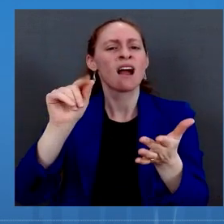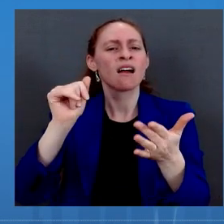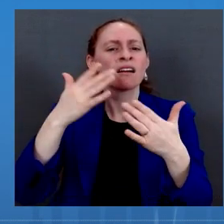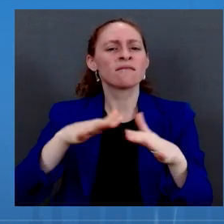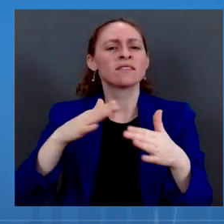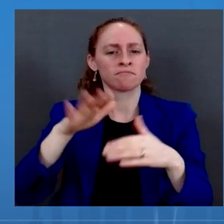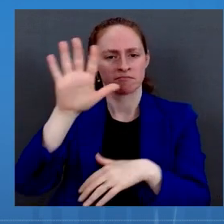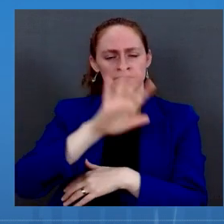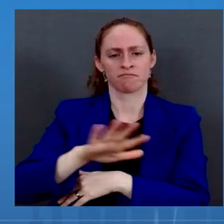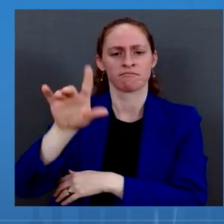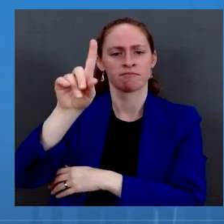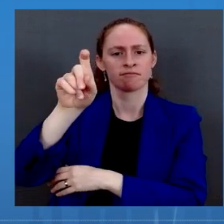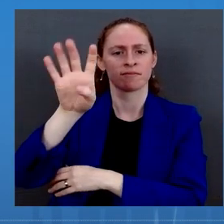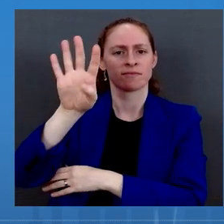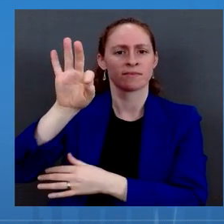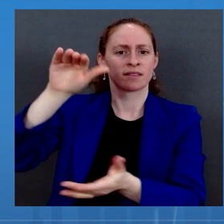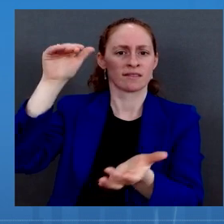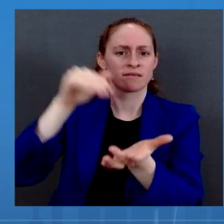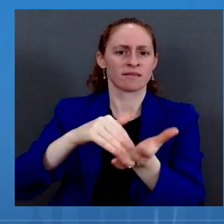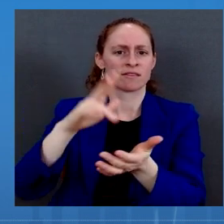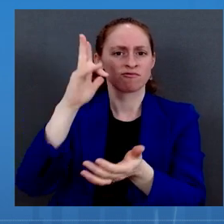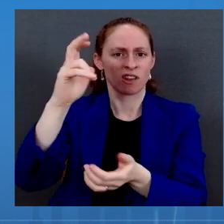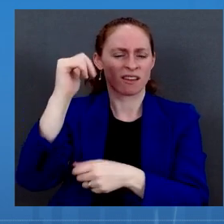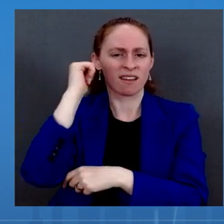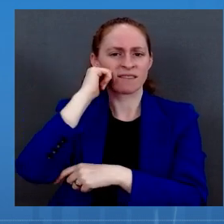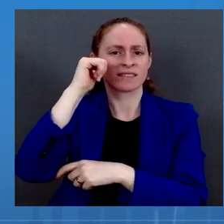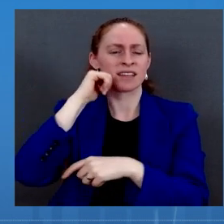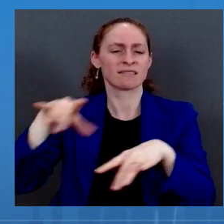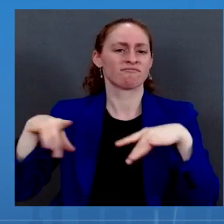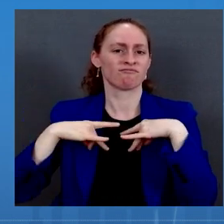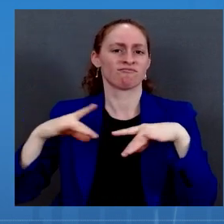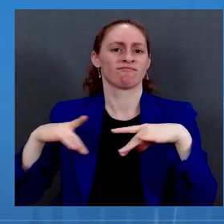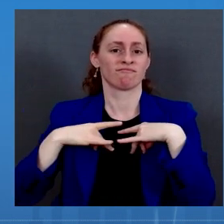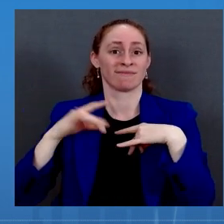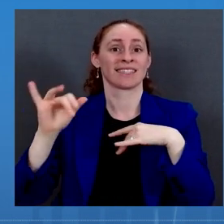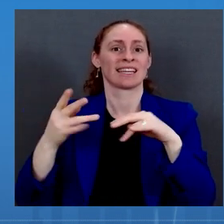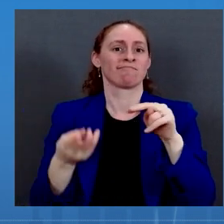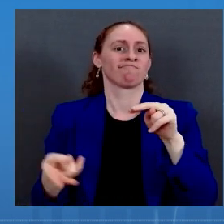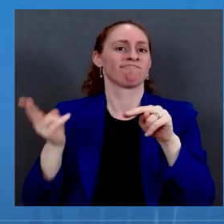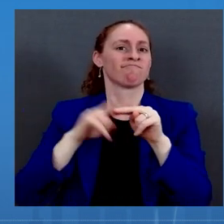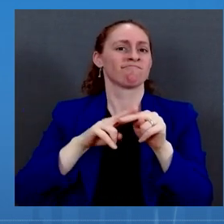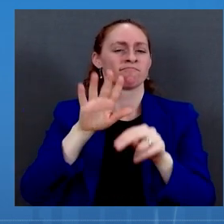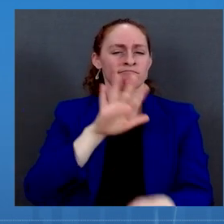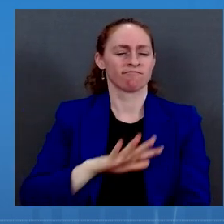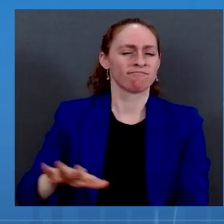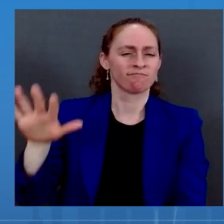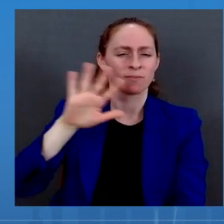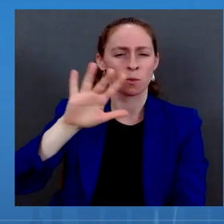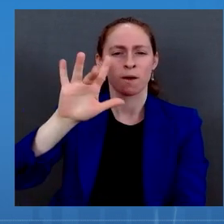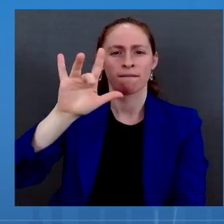an increase of about 25 percent over the previous week. The seven-day average of hospital admissions